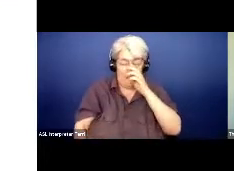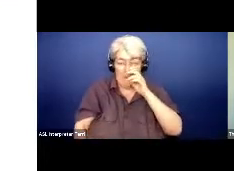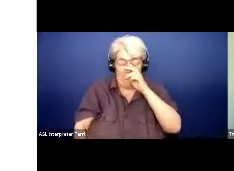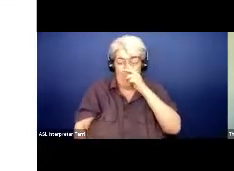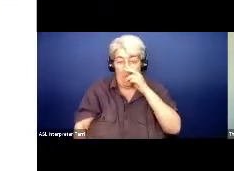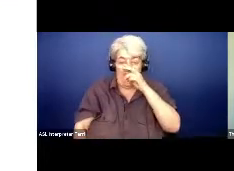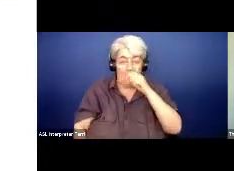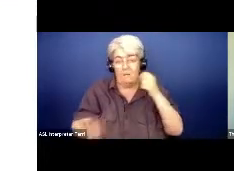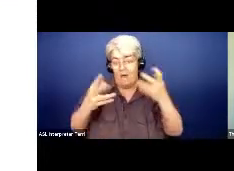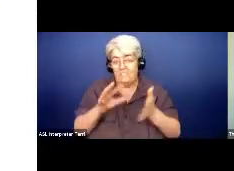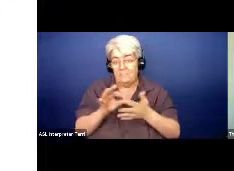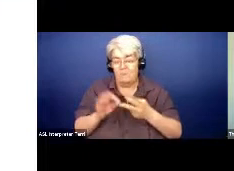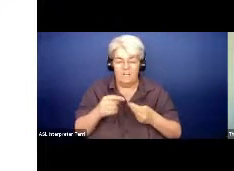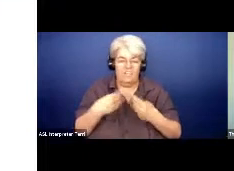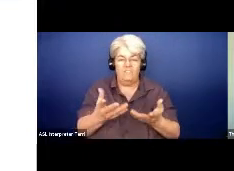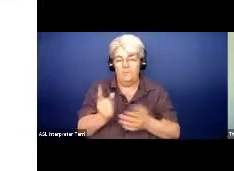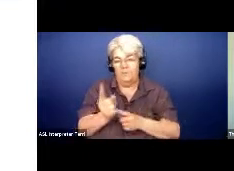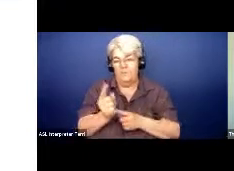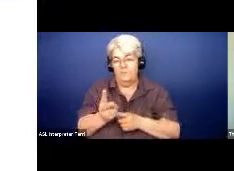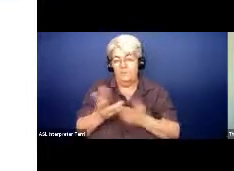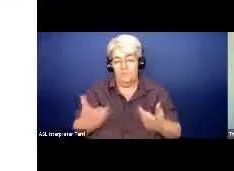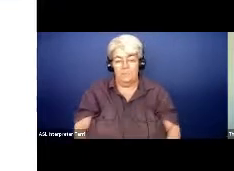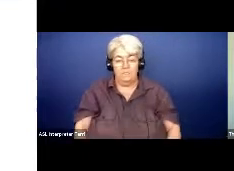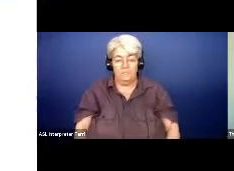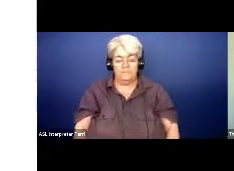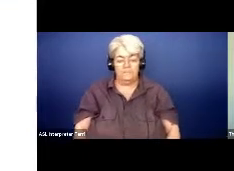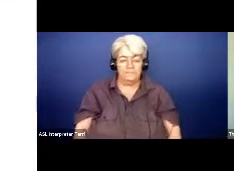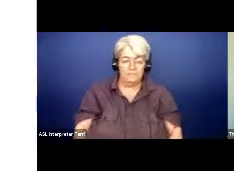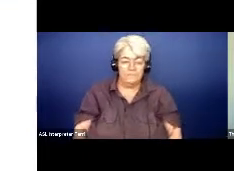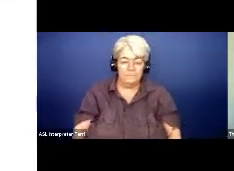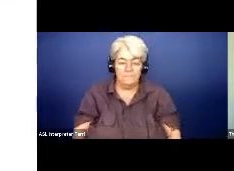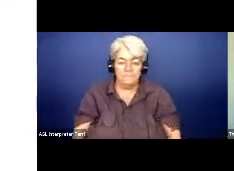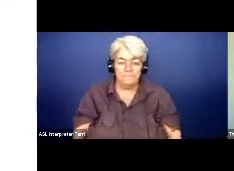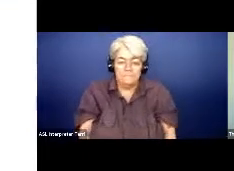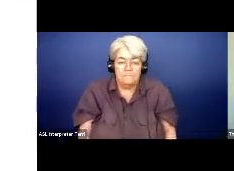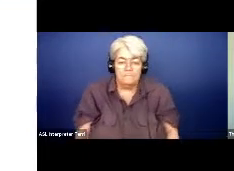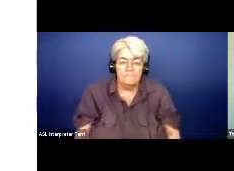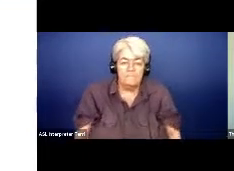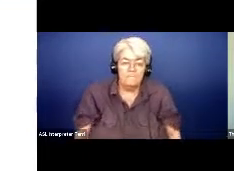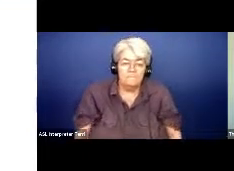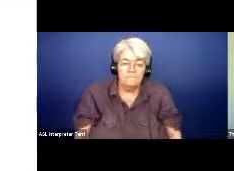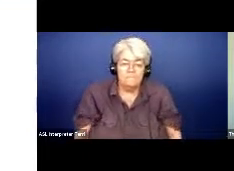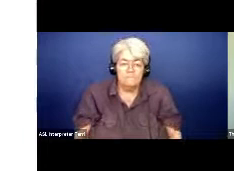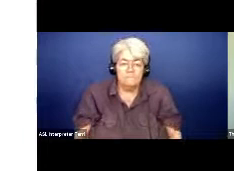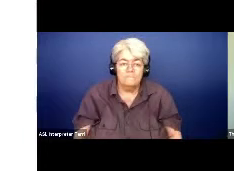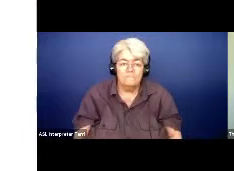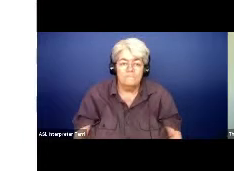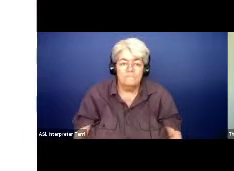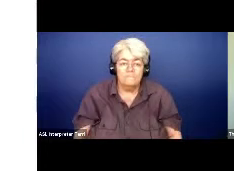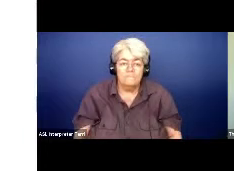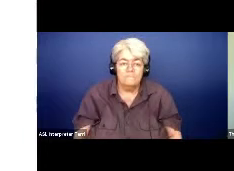see lots of different options there. I'll give you a few minutes to go through those.